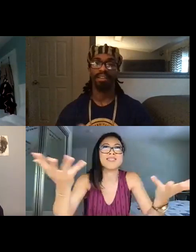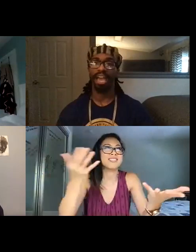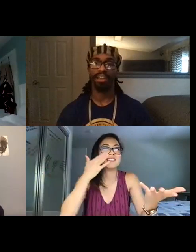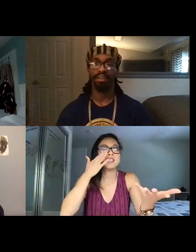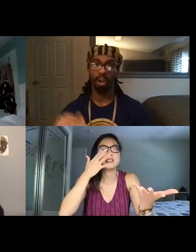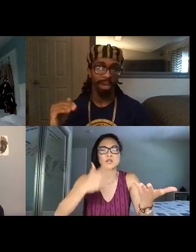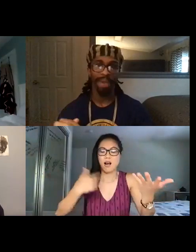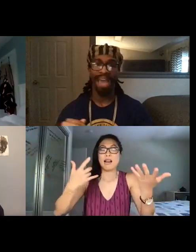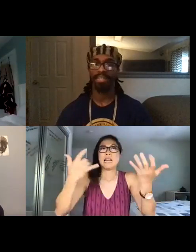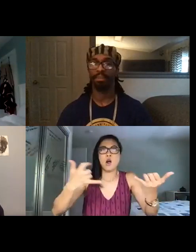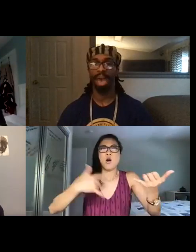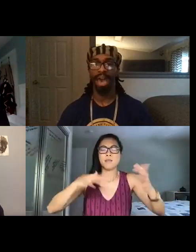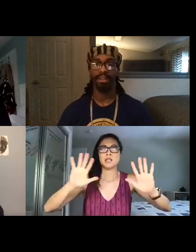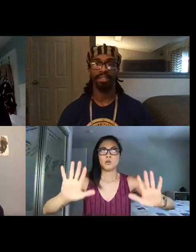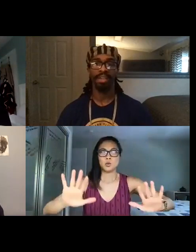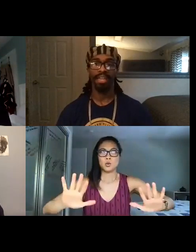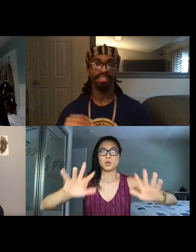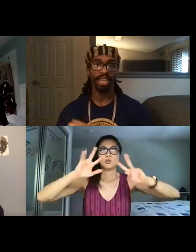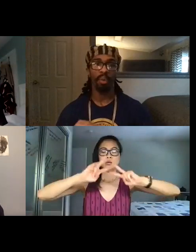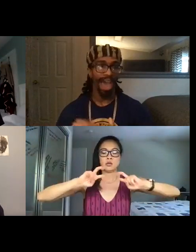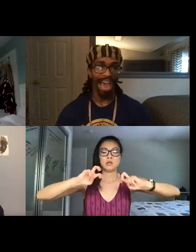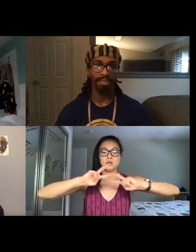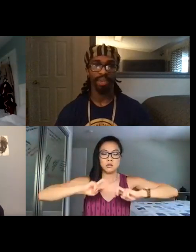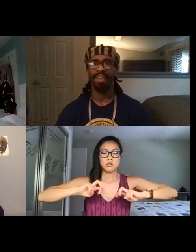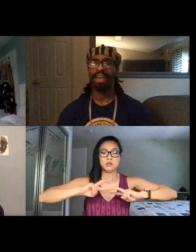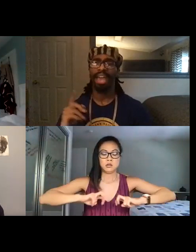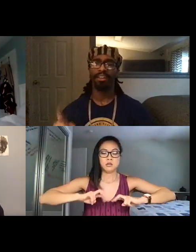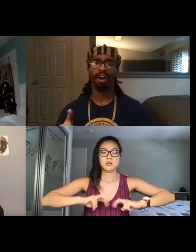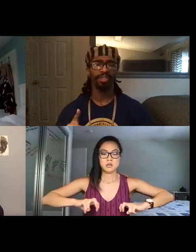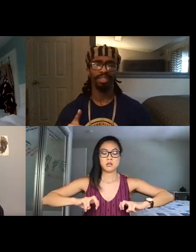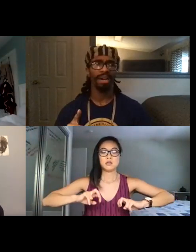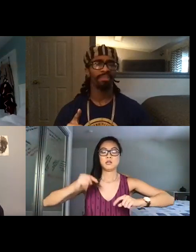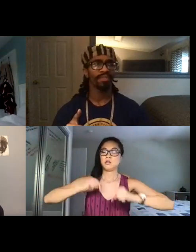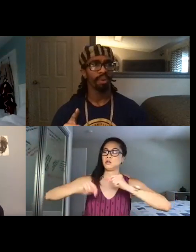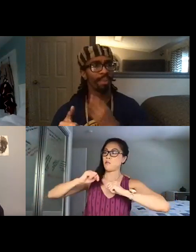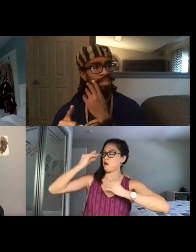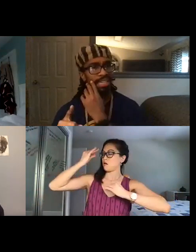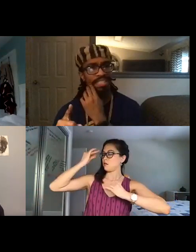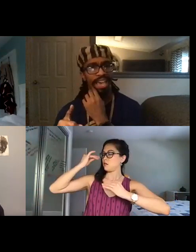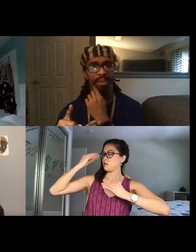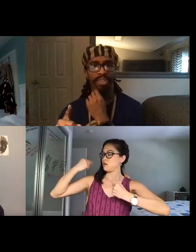like going back into the patterns and seeing what has been and also to uplift what Melanie said with her